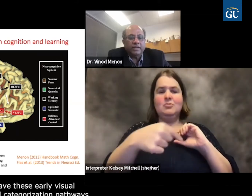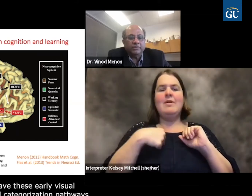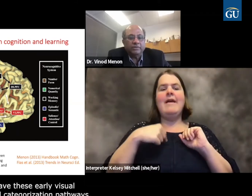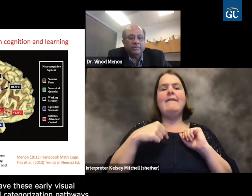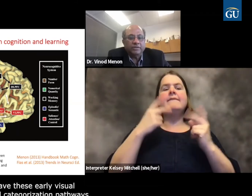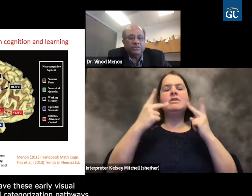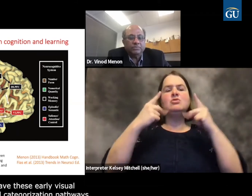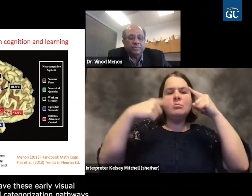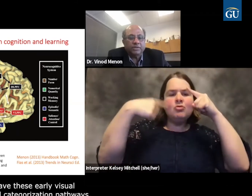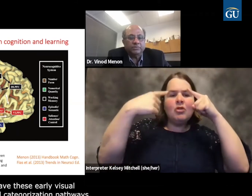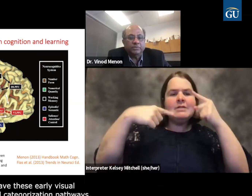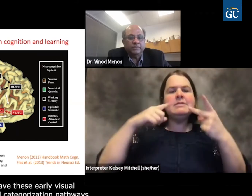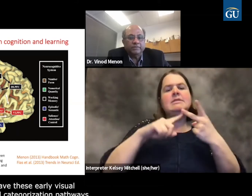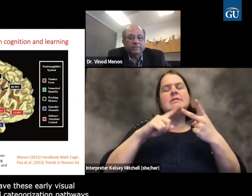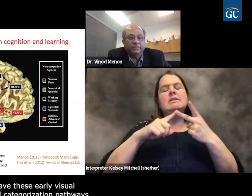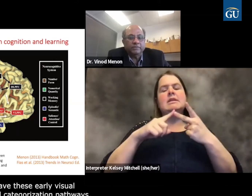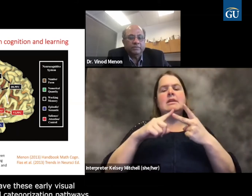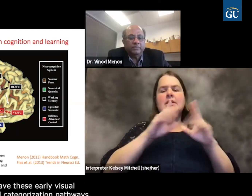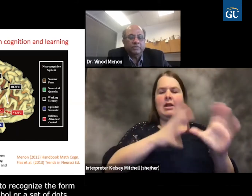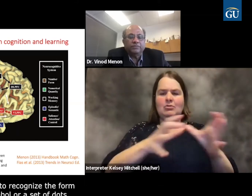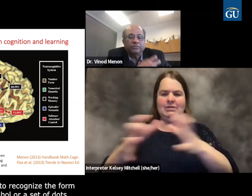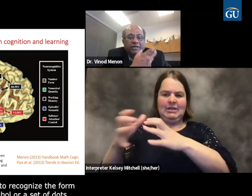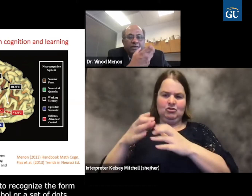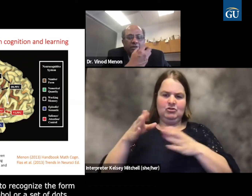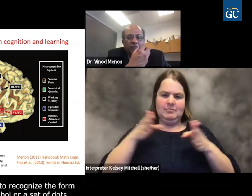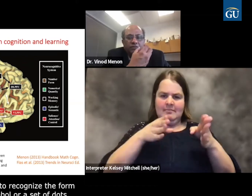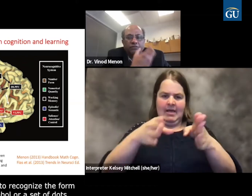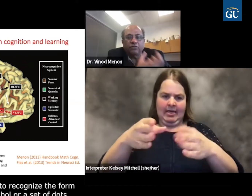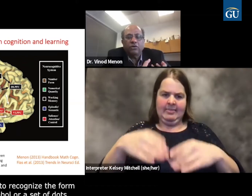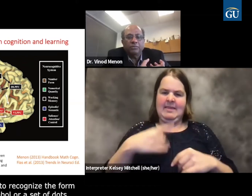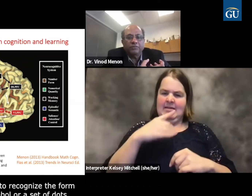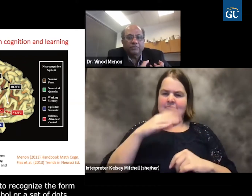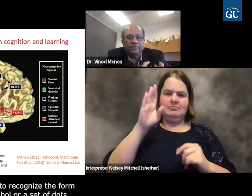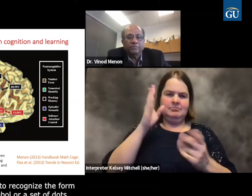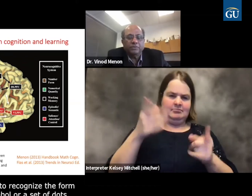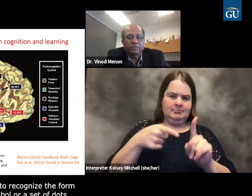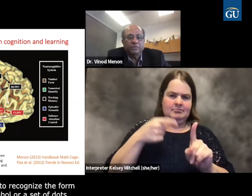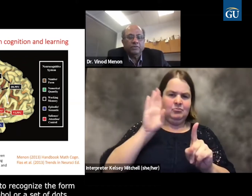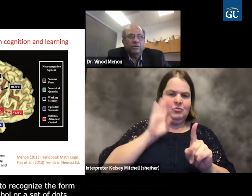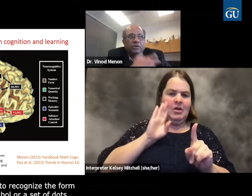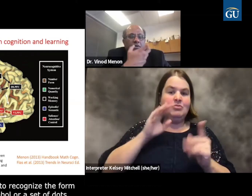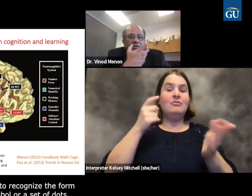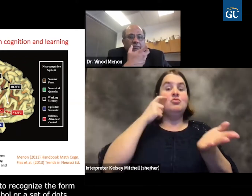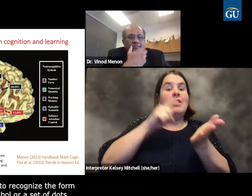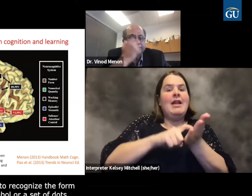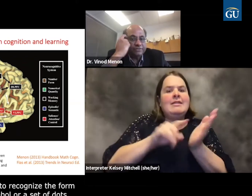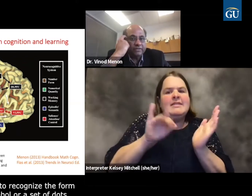processing and categorization pathways you have to recognize the form of a